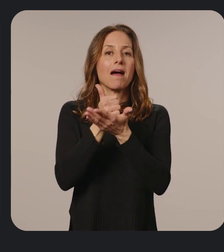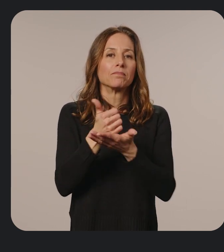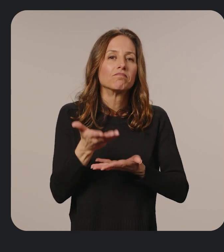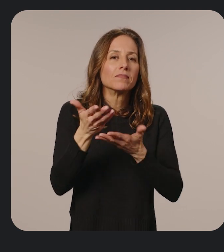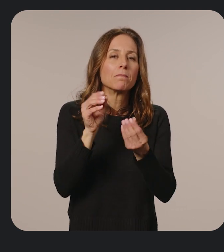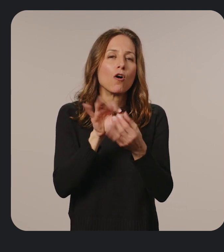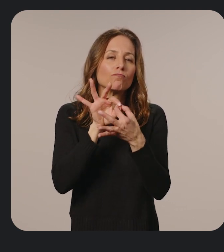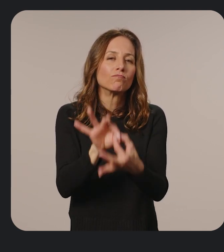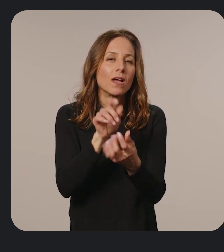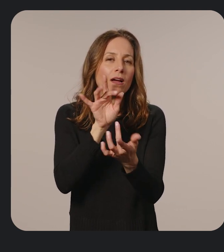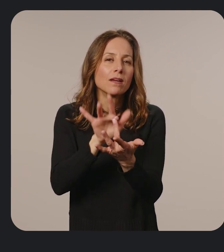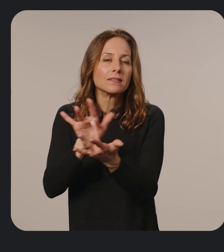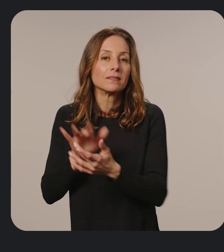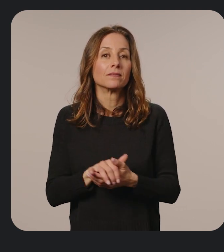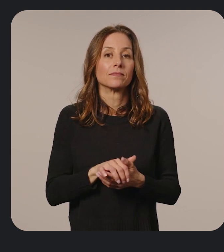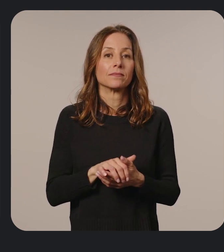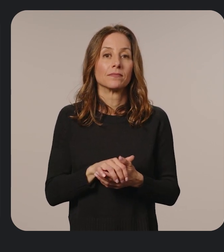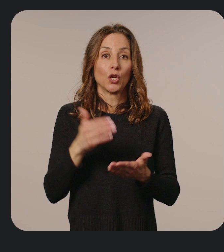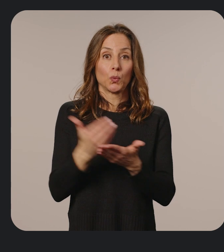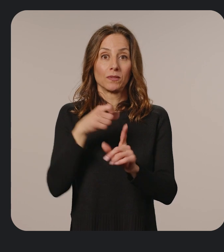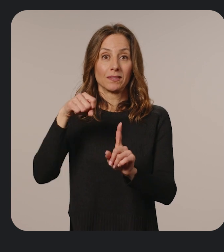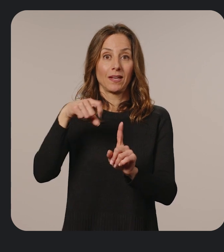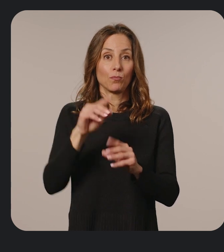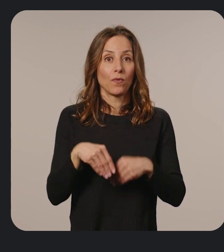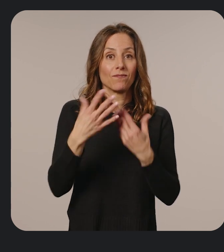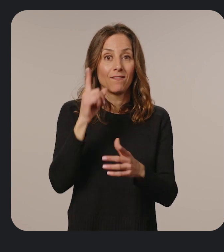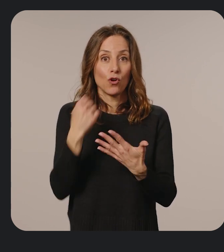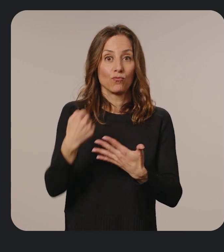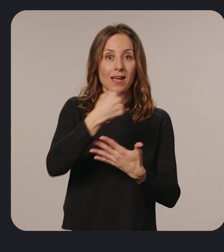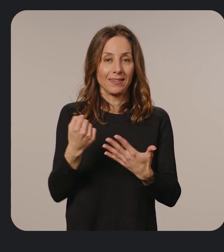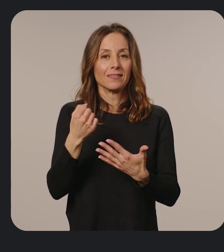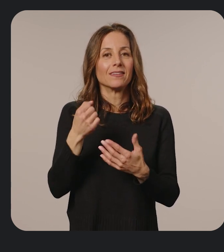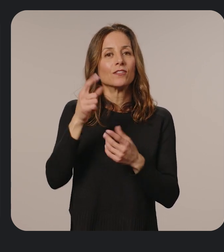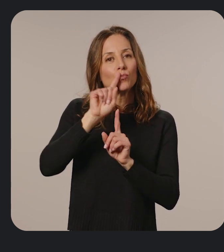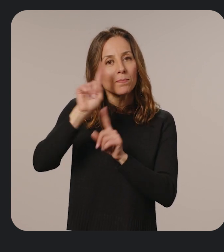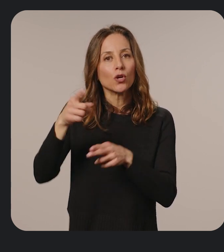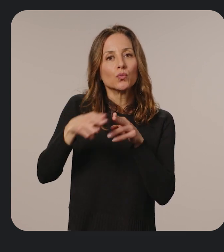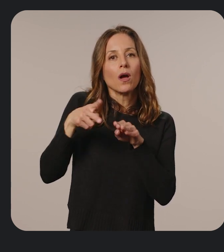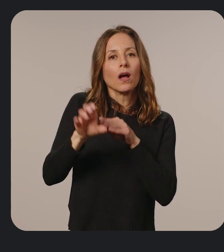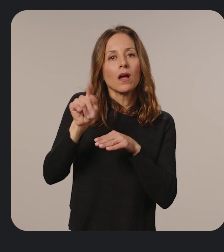targets to help suggest more relevant contacts. The new signal to provide for ranking is to report